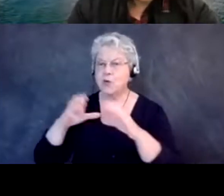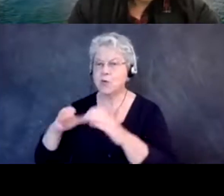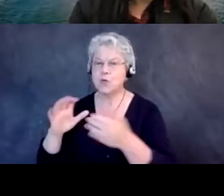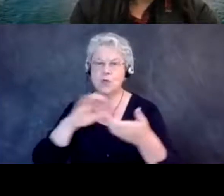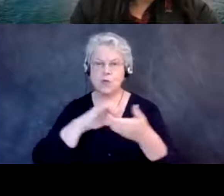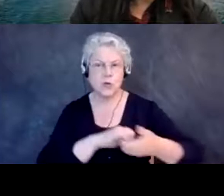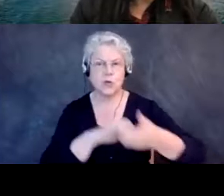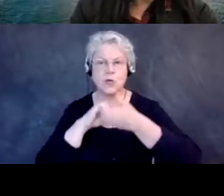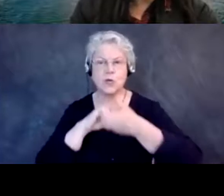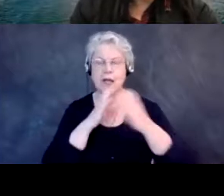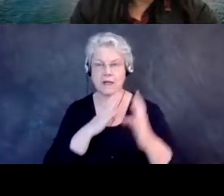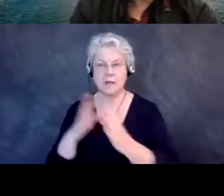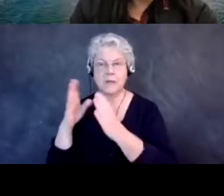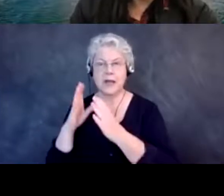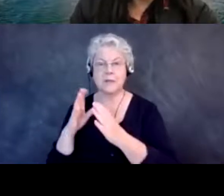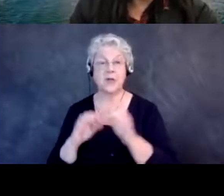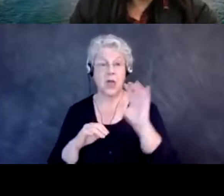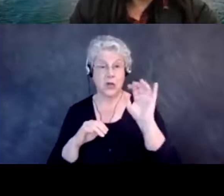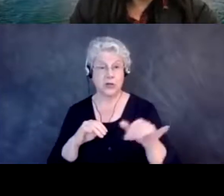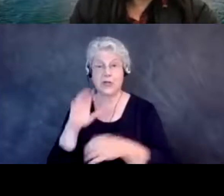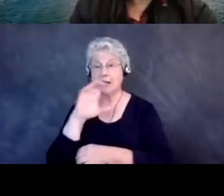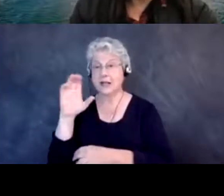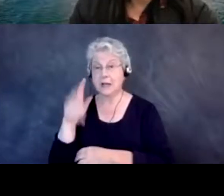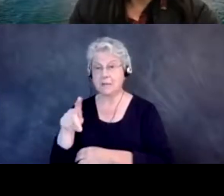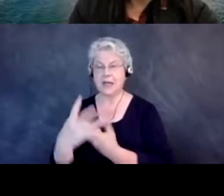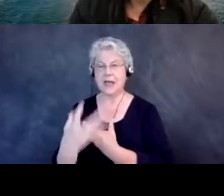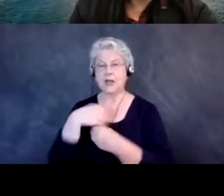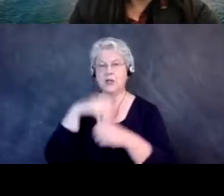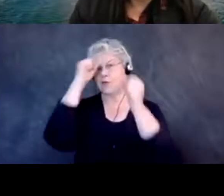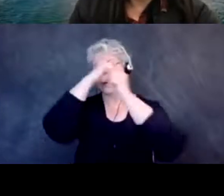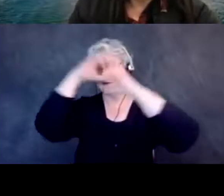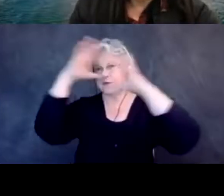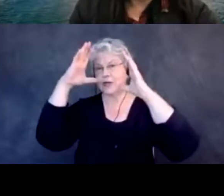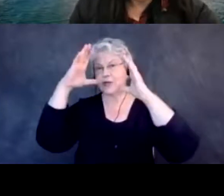So your comprehensive community plan contains your visions, principles, objectives and goals